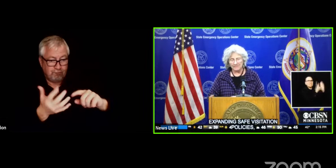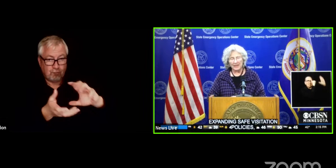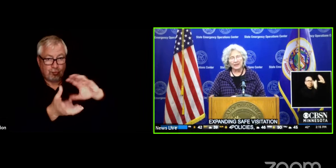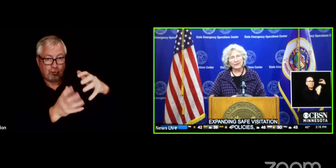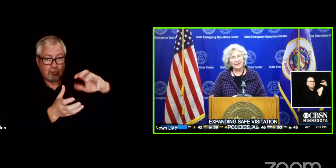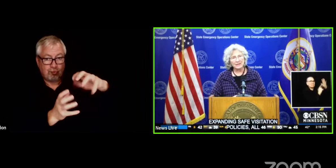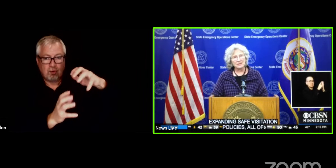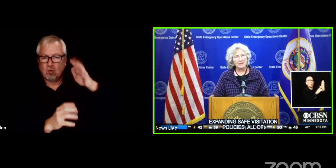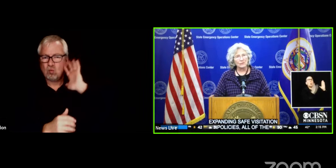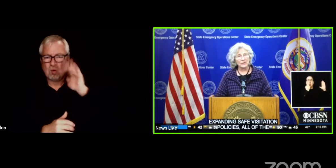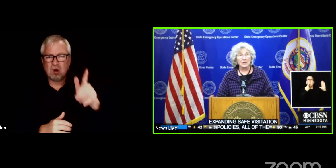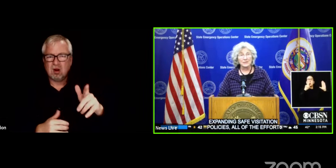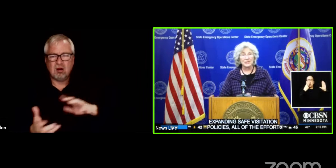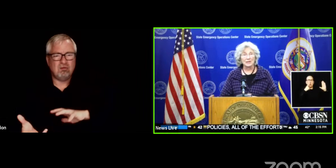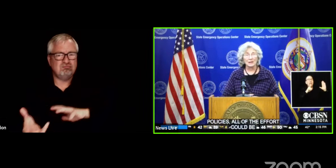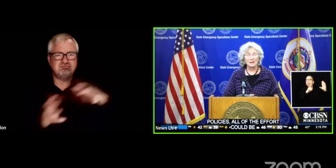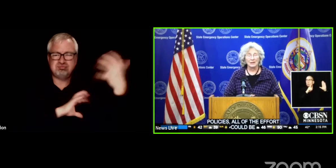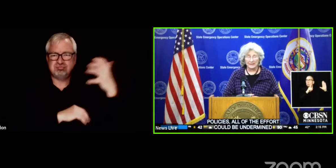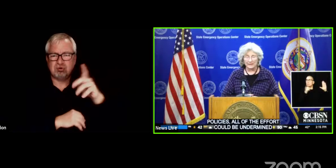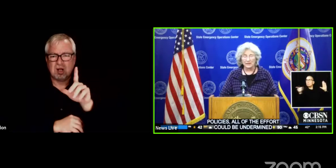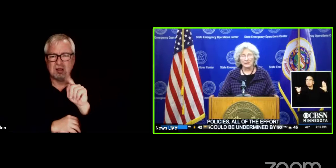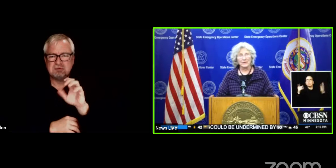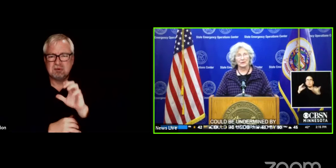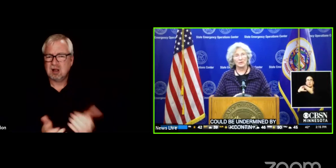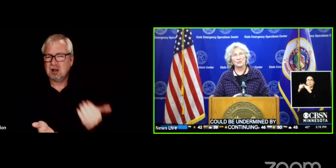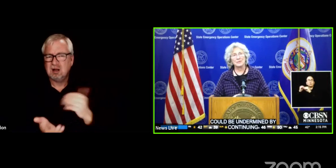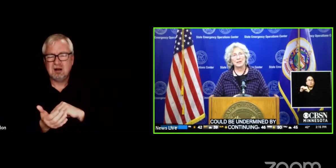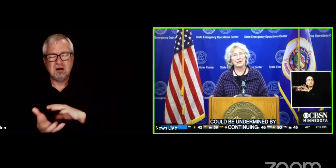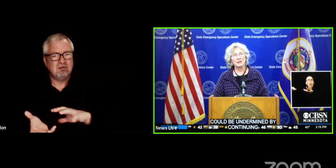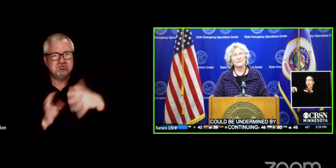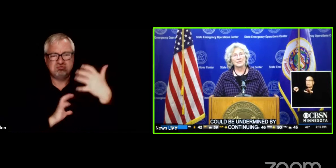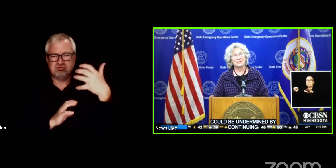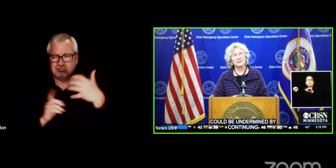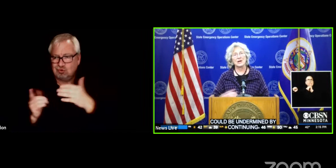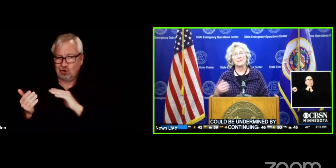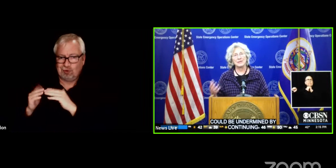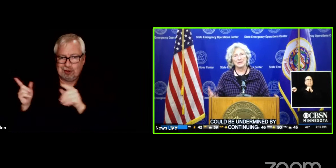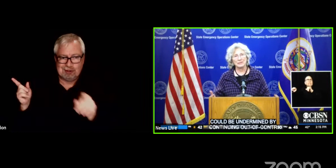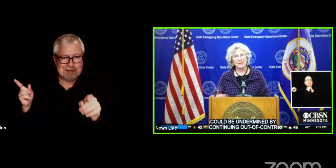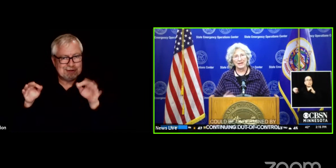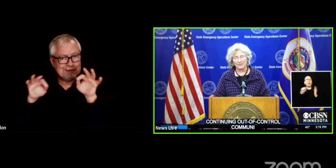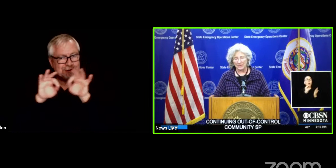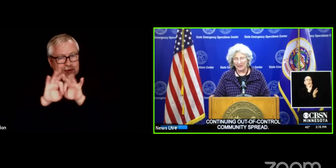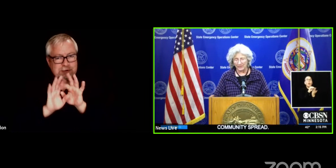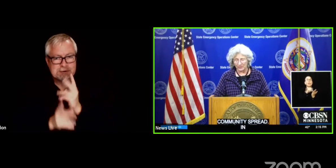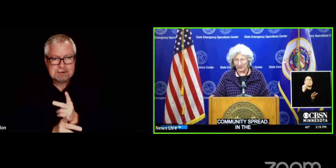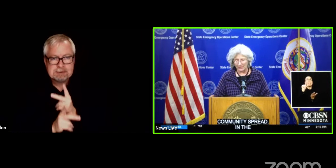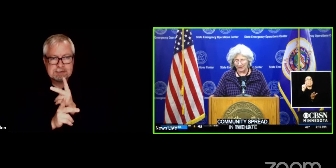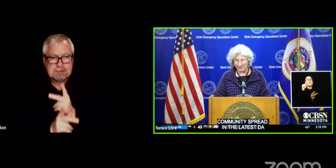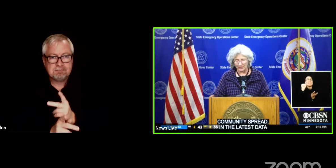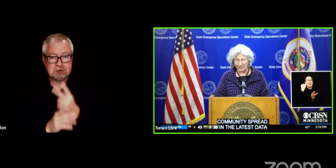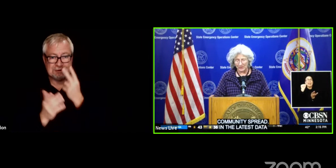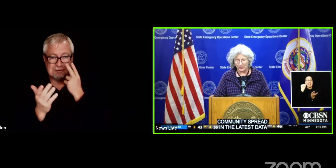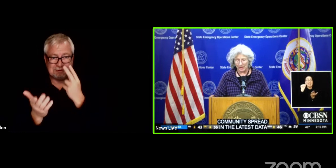AND IN THE LATEST DATA WE ARE SEEING INDEED THAT LONG-TERM CARE FACILITIES ARE BEING IMPACTED BY THE SURROUNDING COMMUNITY SPREAD.